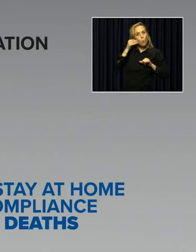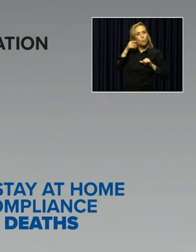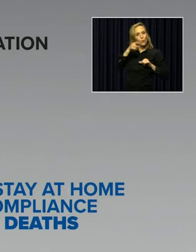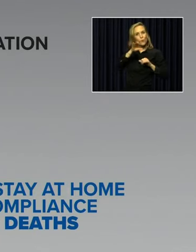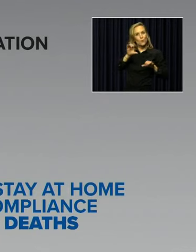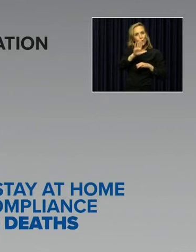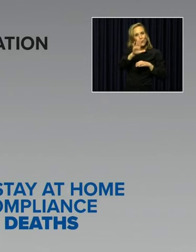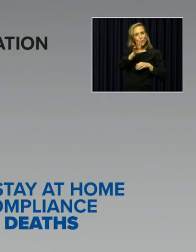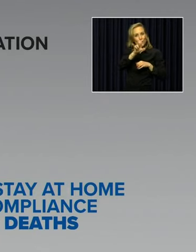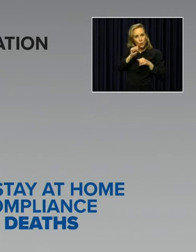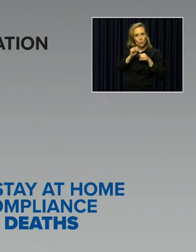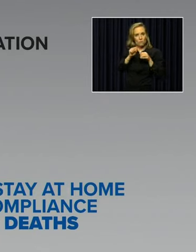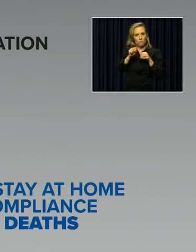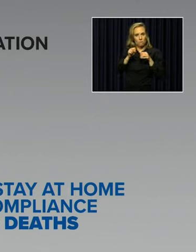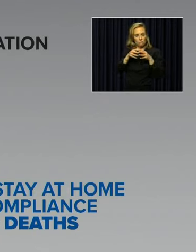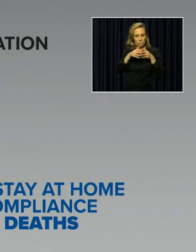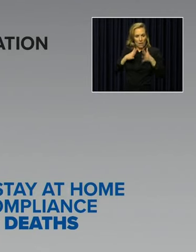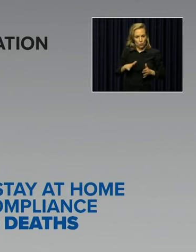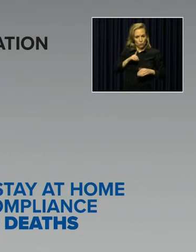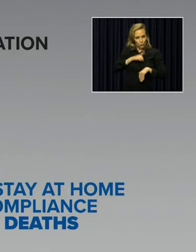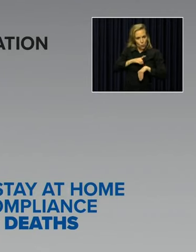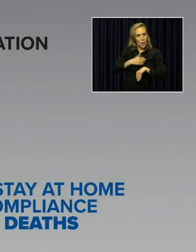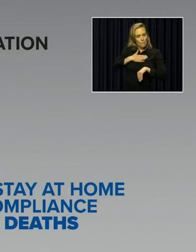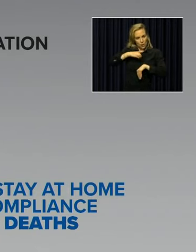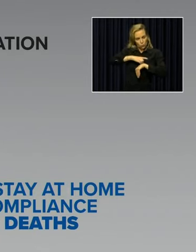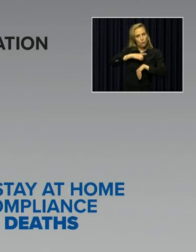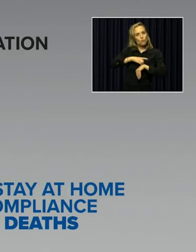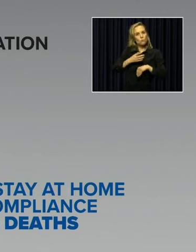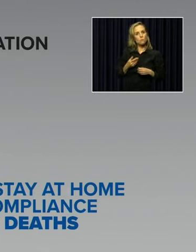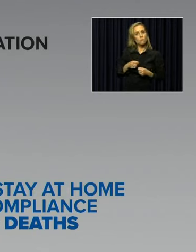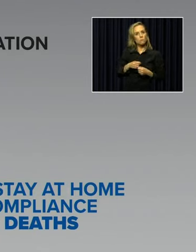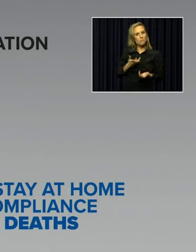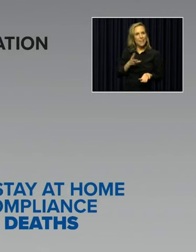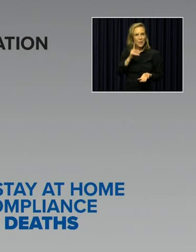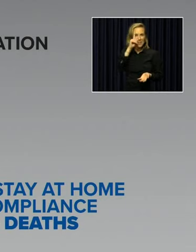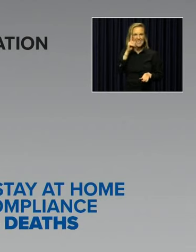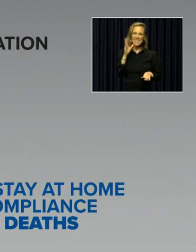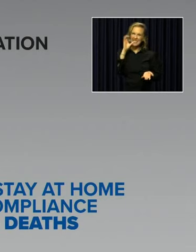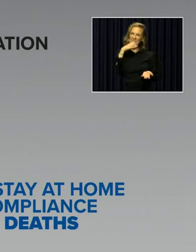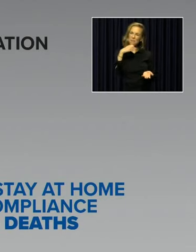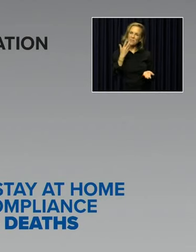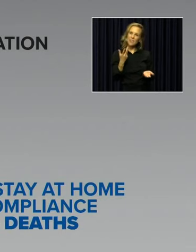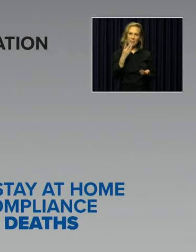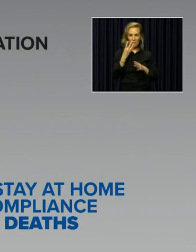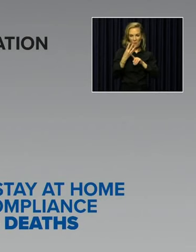DISTANCING, IT CUTS DOWN ON CASES OF THE FLU.